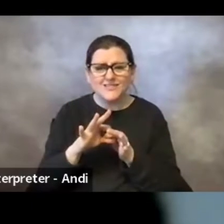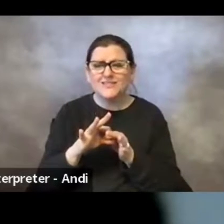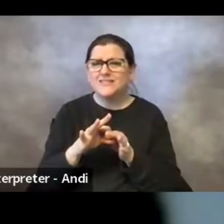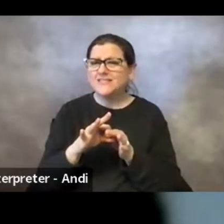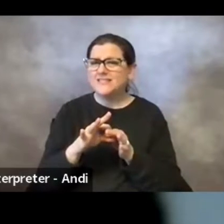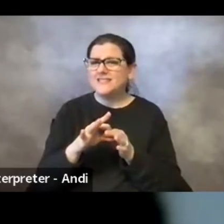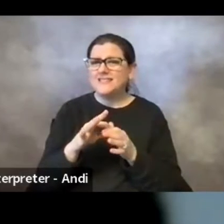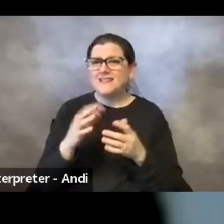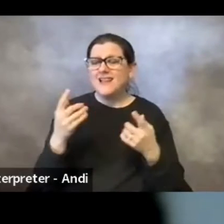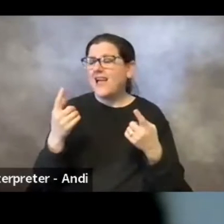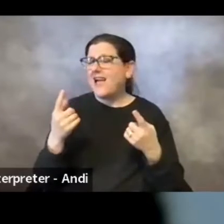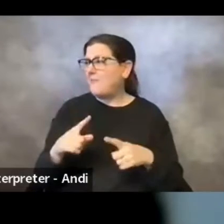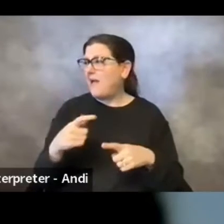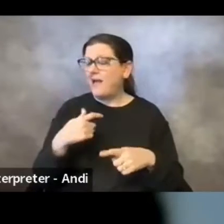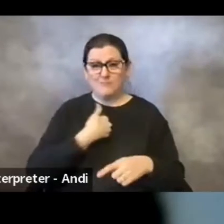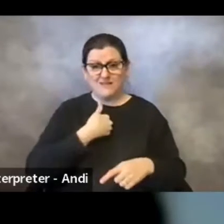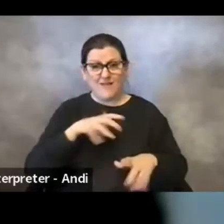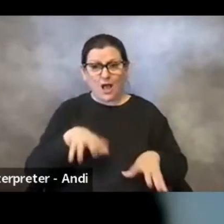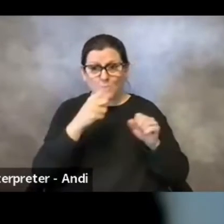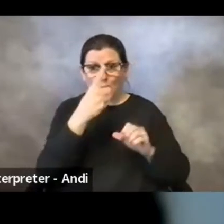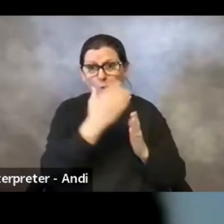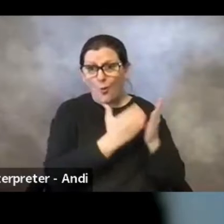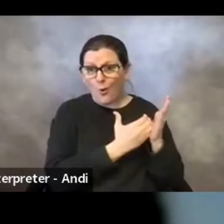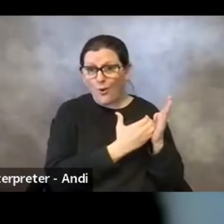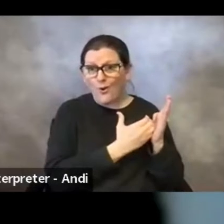a course and it was a state